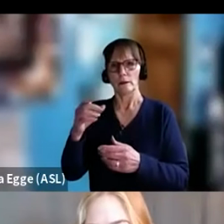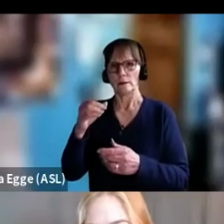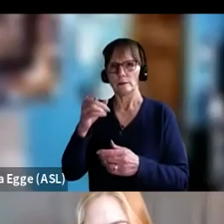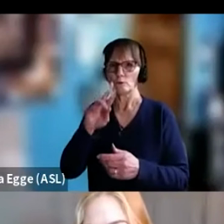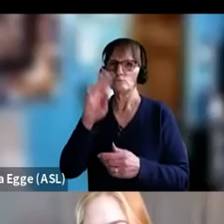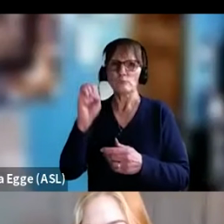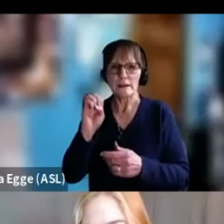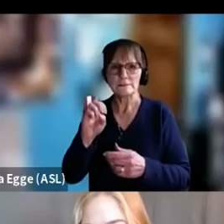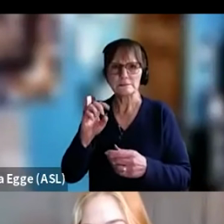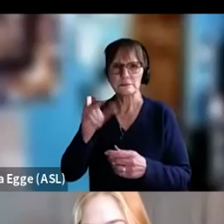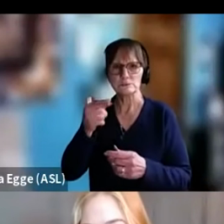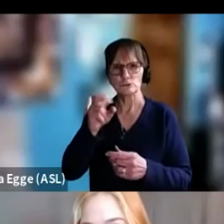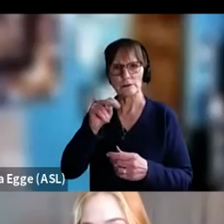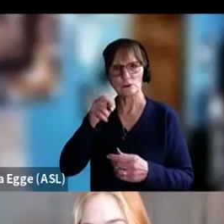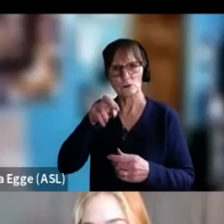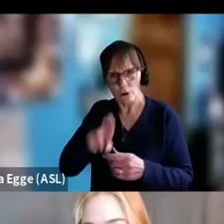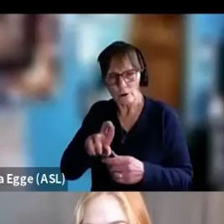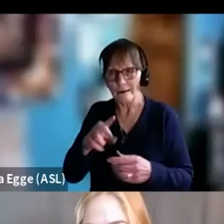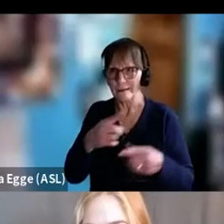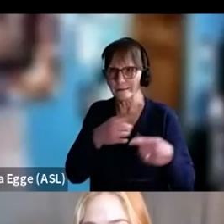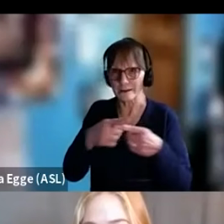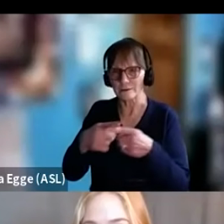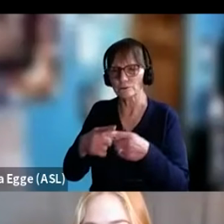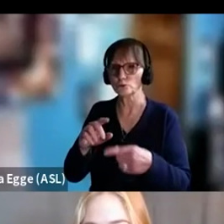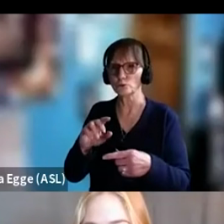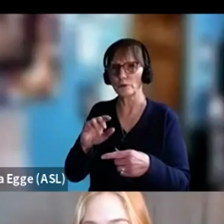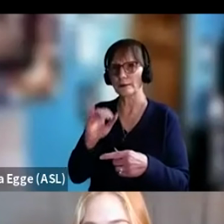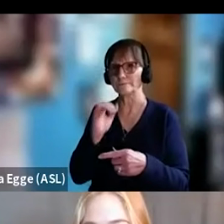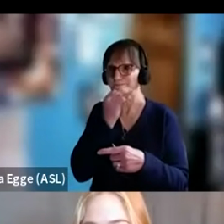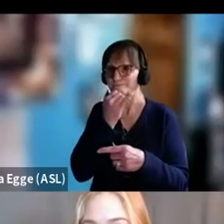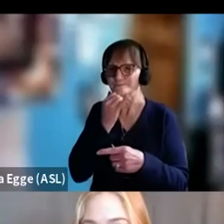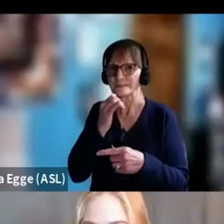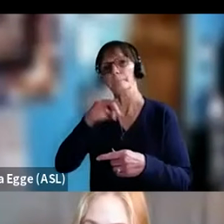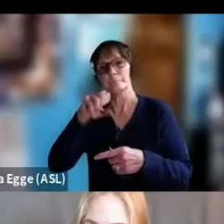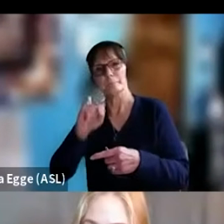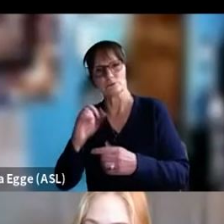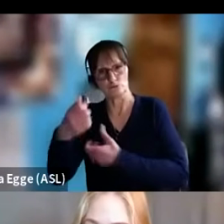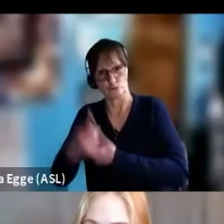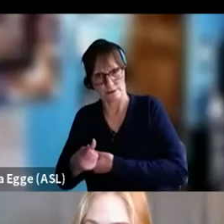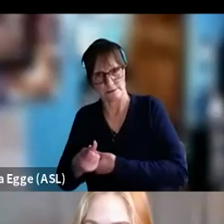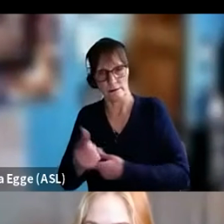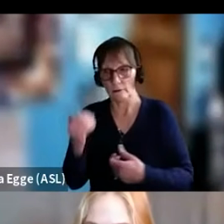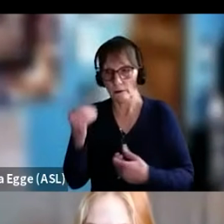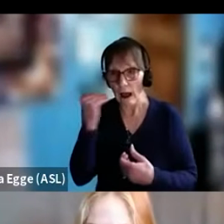all into these intersections into mistrust. But I just wanna say, I know that it can be challenging